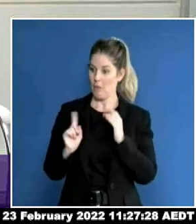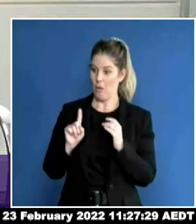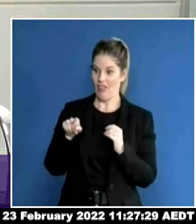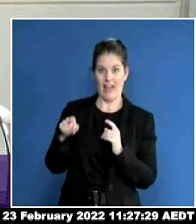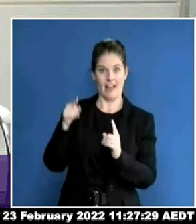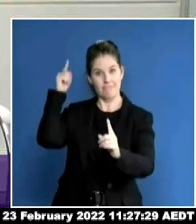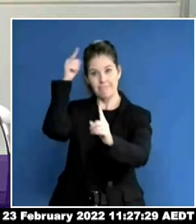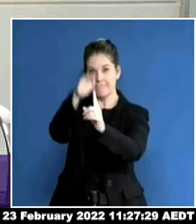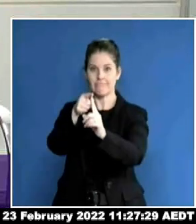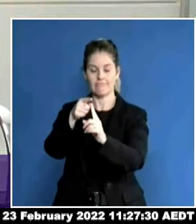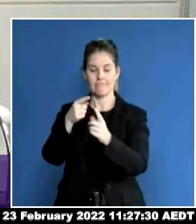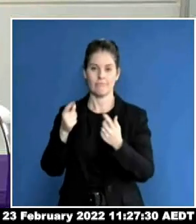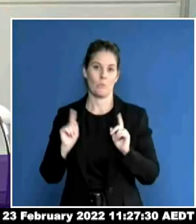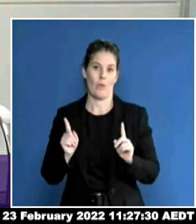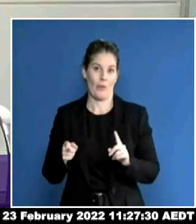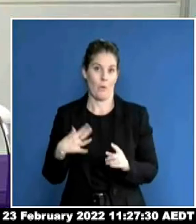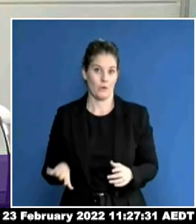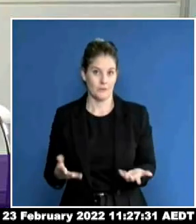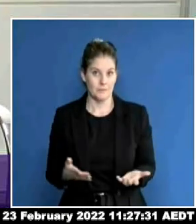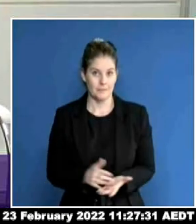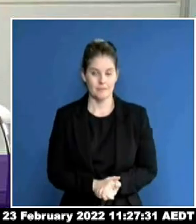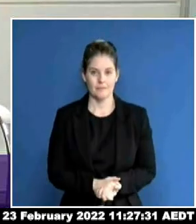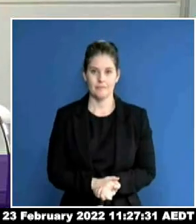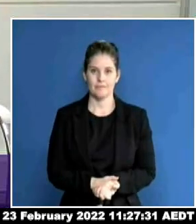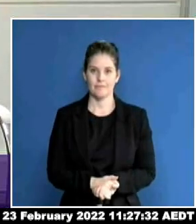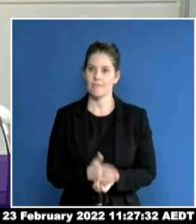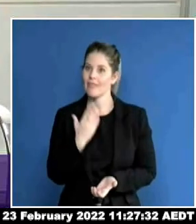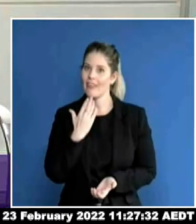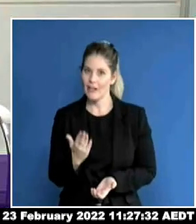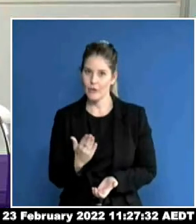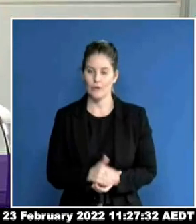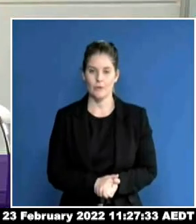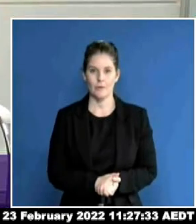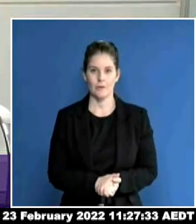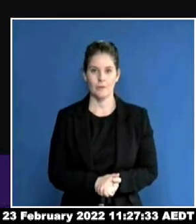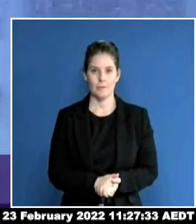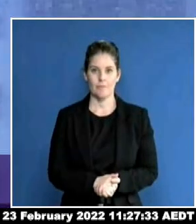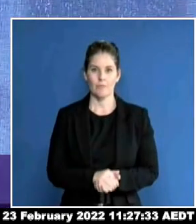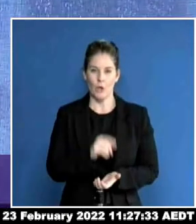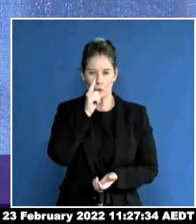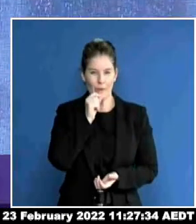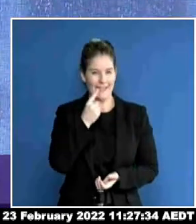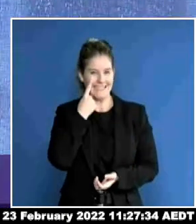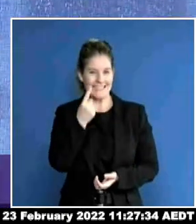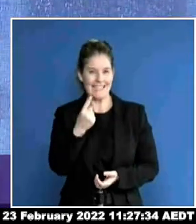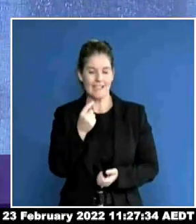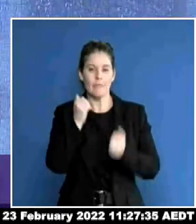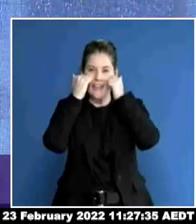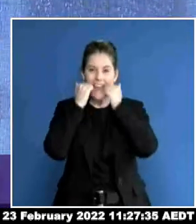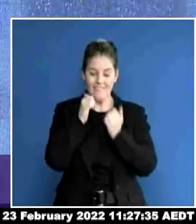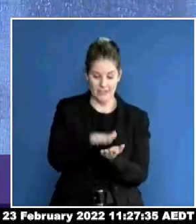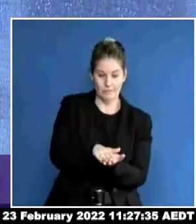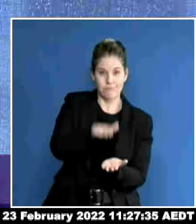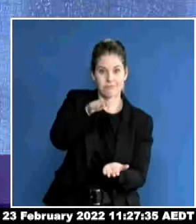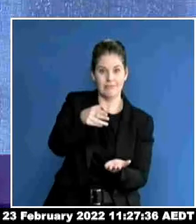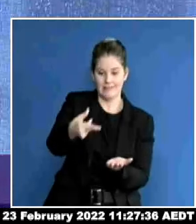Commissioners, you will see that at tab 18 and 19, there are outlines of those particular training programs.